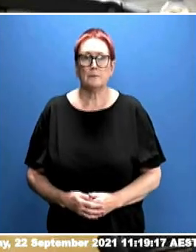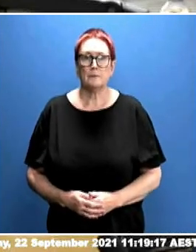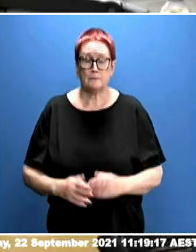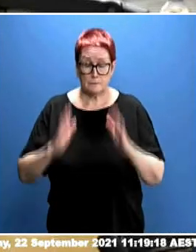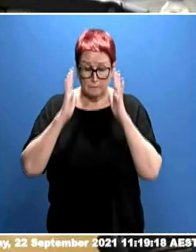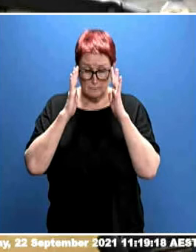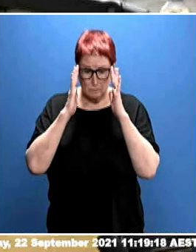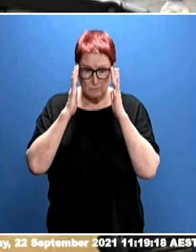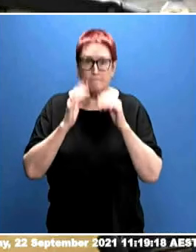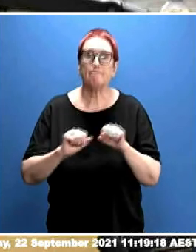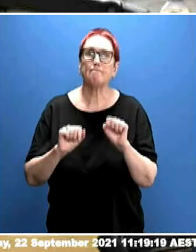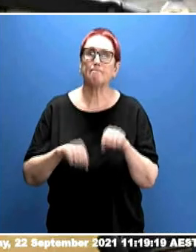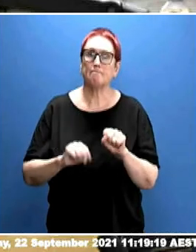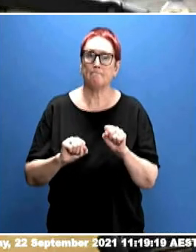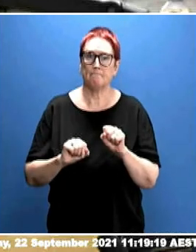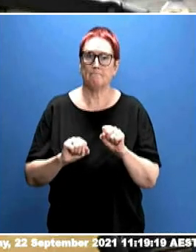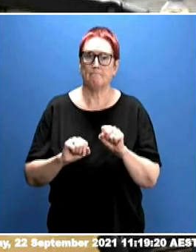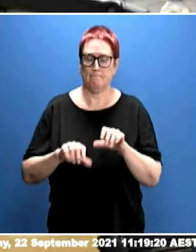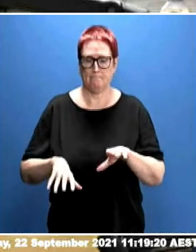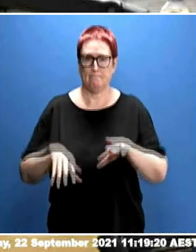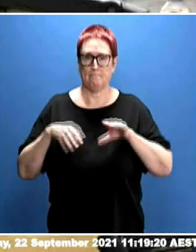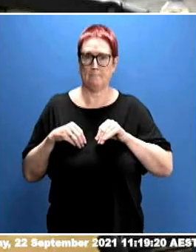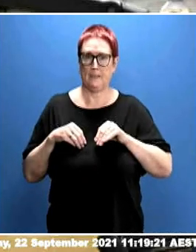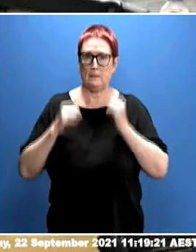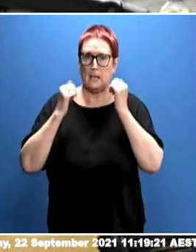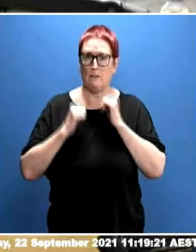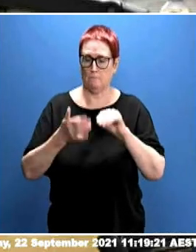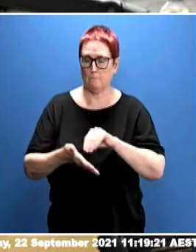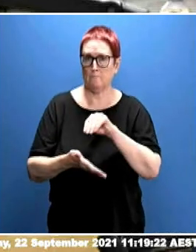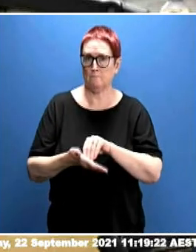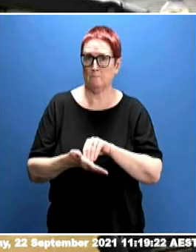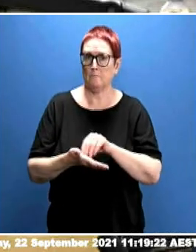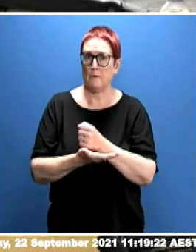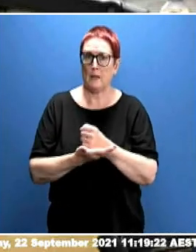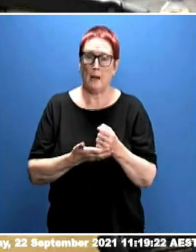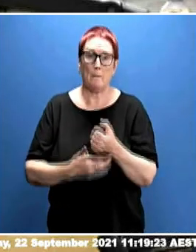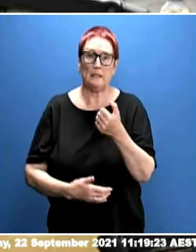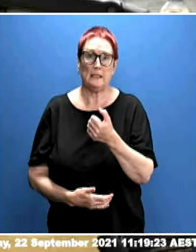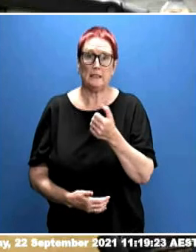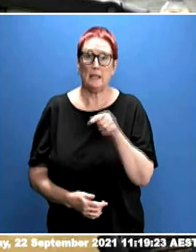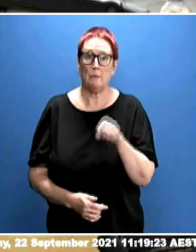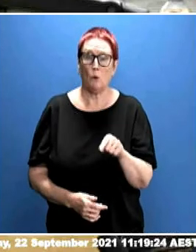Yes, the statement of Mr Collins will be admitted into evidence and given the marking of Exhibit 16.18.